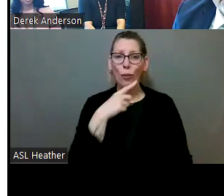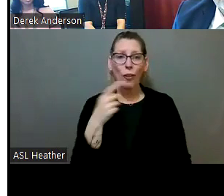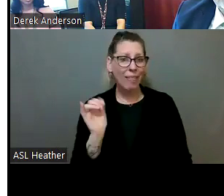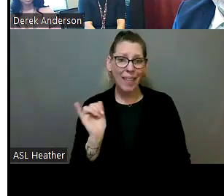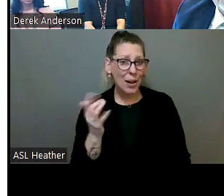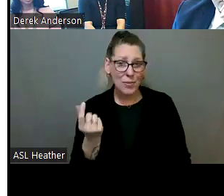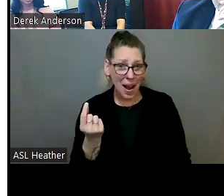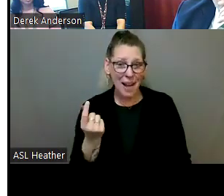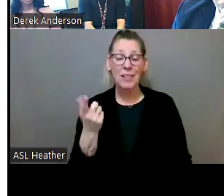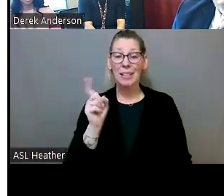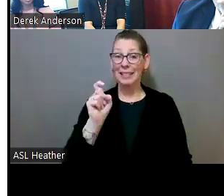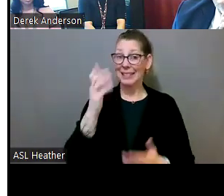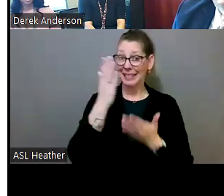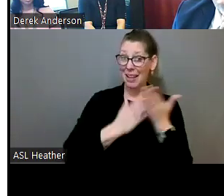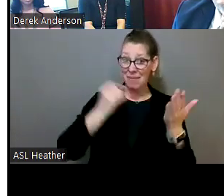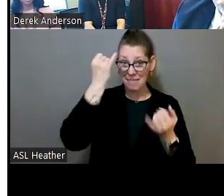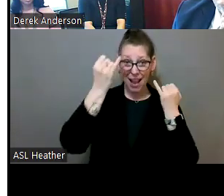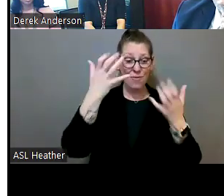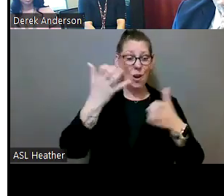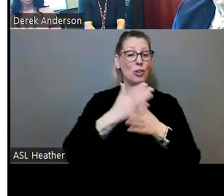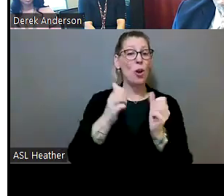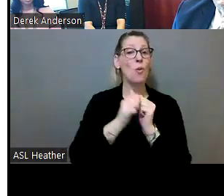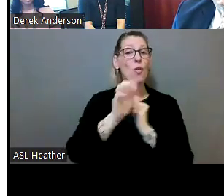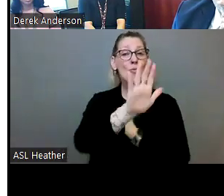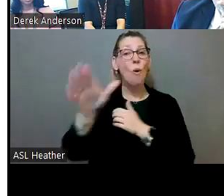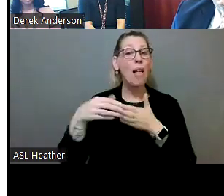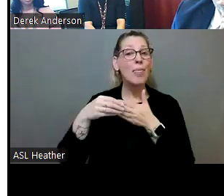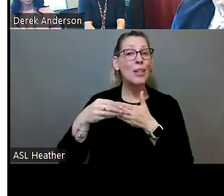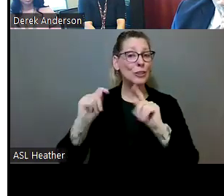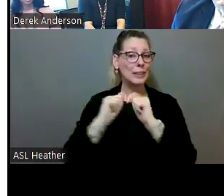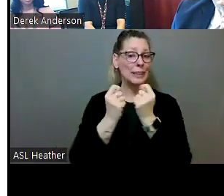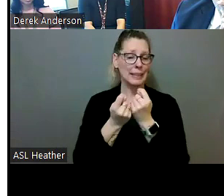from us uh to share with your leadership team we hope you will um and also um if you